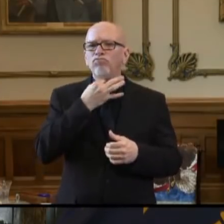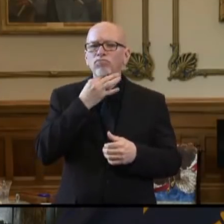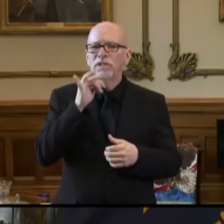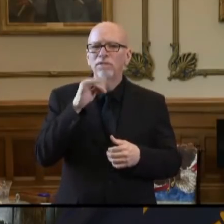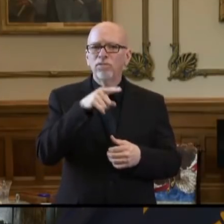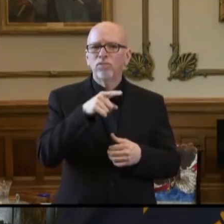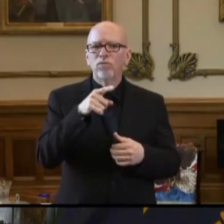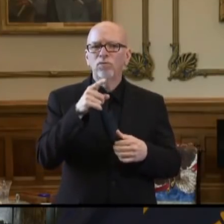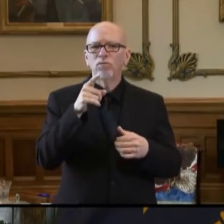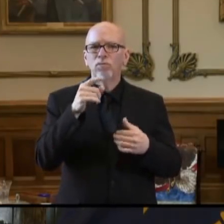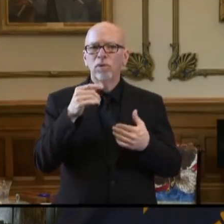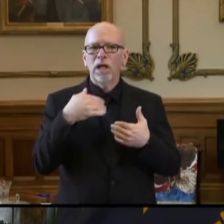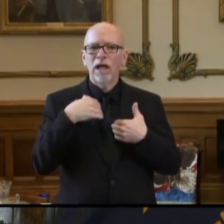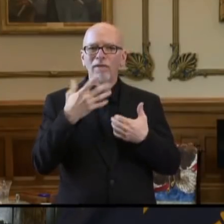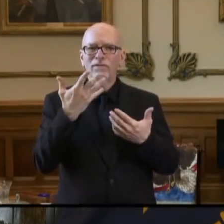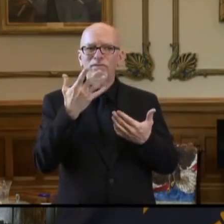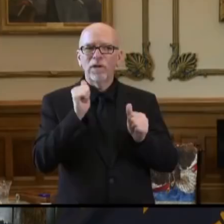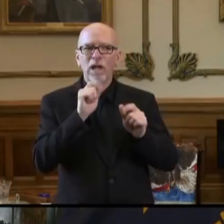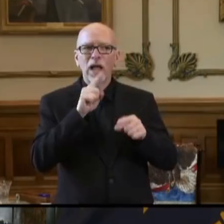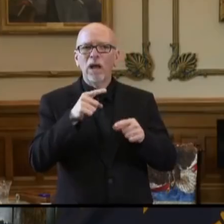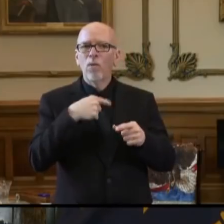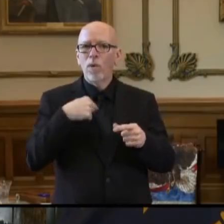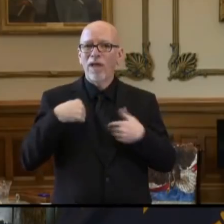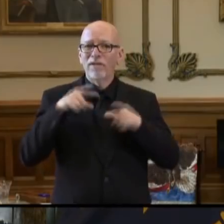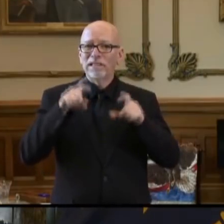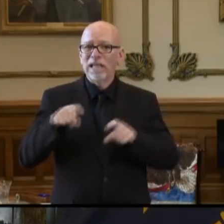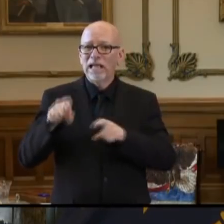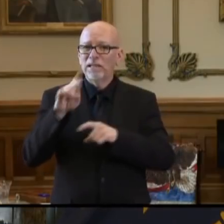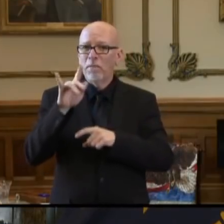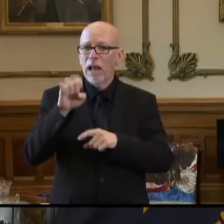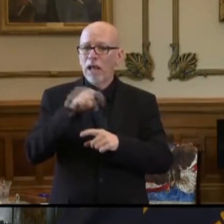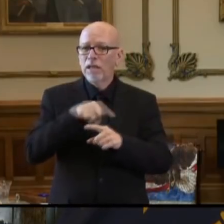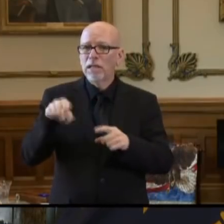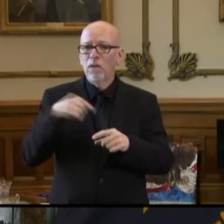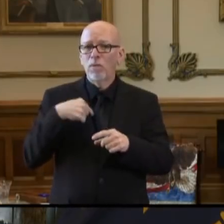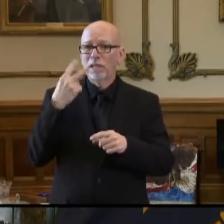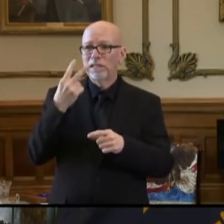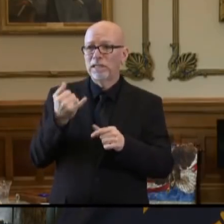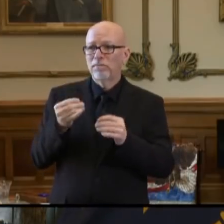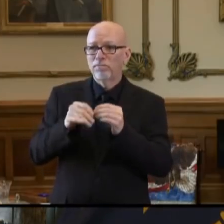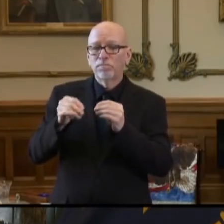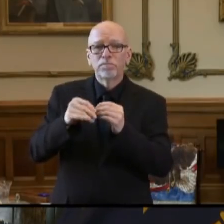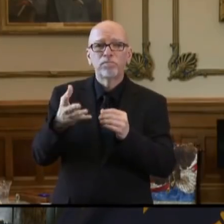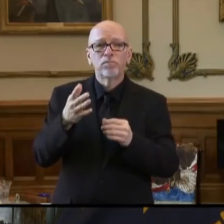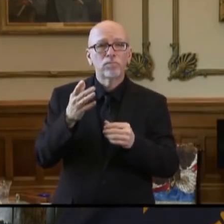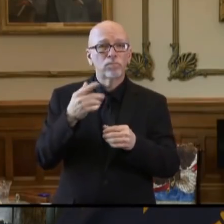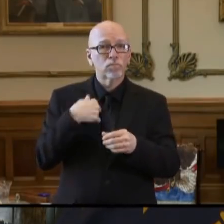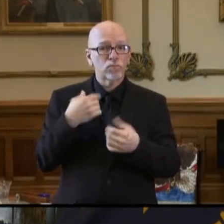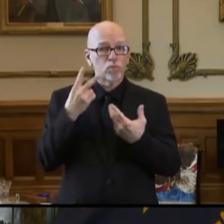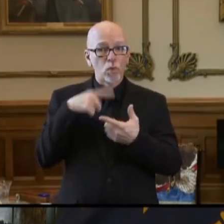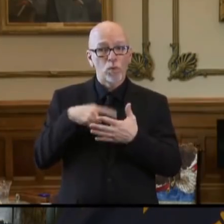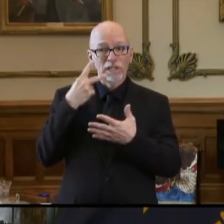MEETING THE NEED. I KNOW IT BEGAN POSTING ABOUT 300 NEW CASES PER DAY. I WAS JUST WONDERING IF YOU GUYS CAN ANSWER QUESTIONS ABOUT THE